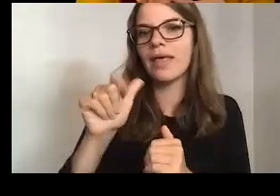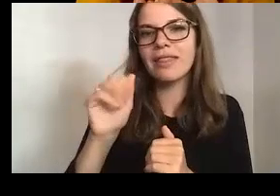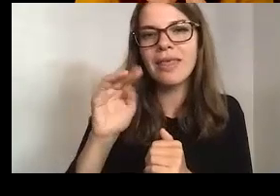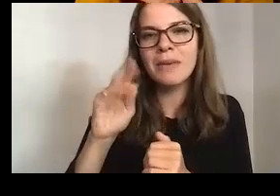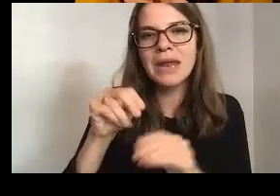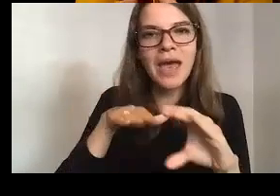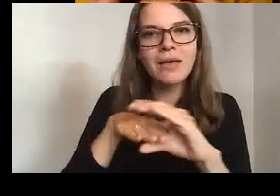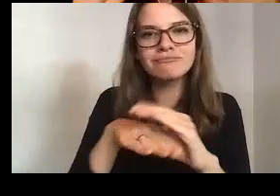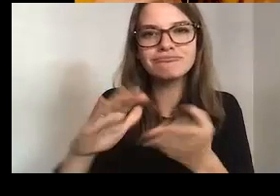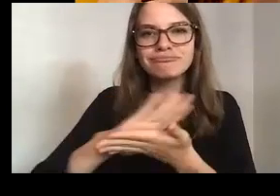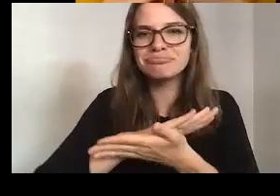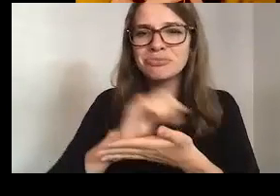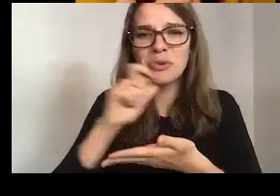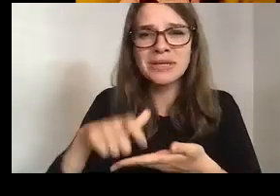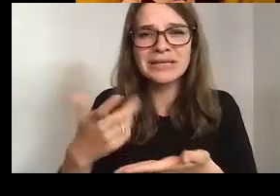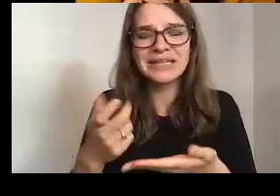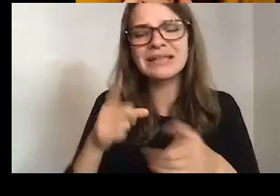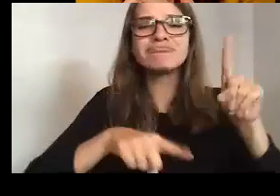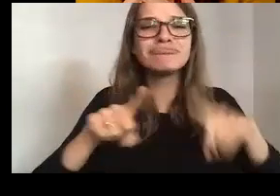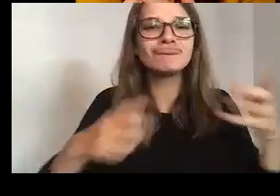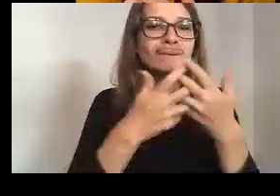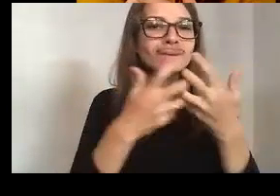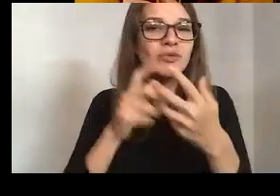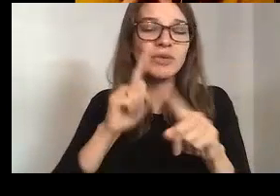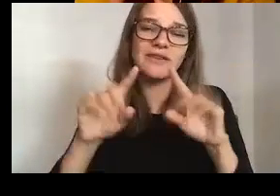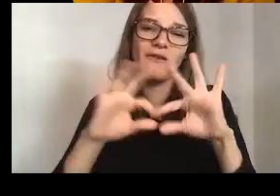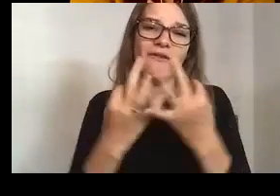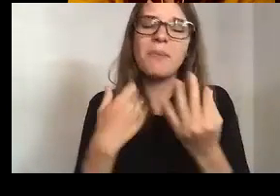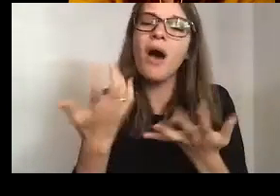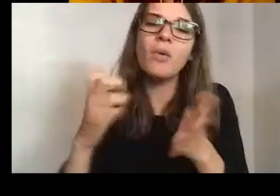different families I just like to highlight that just that it can look really different